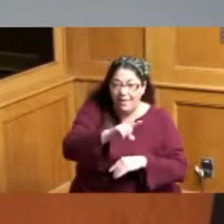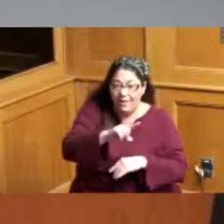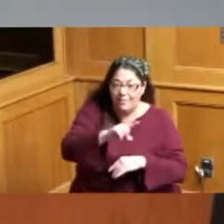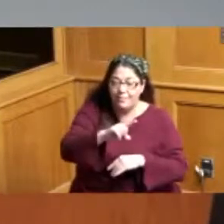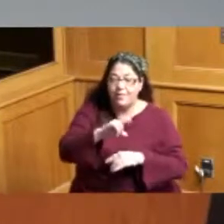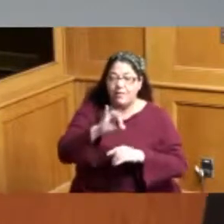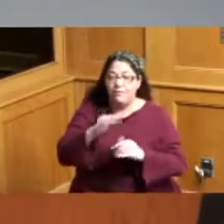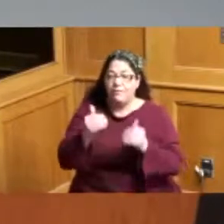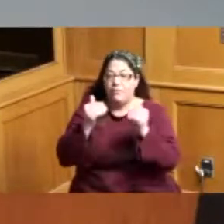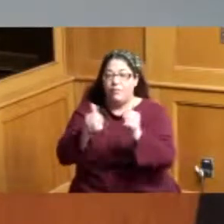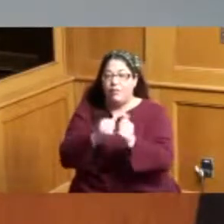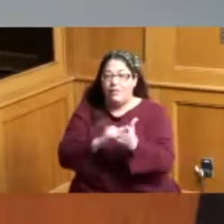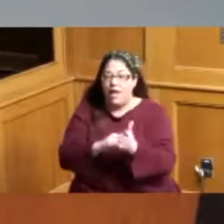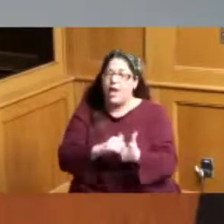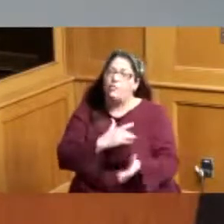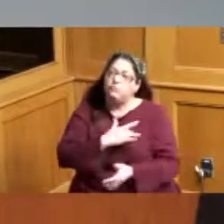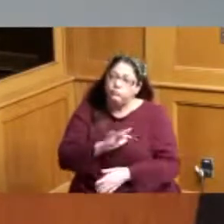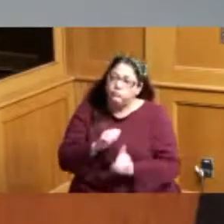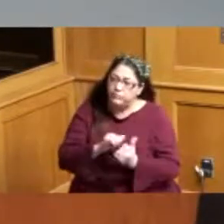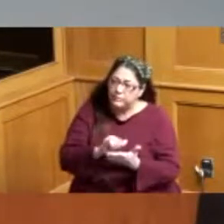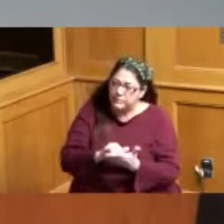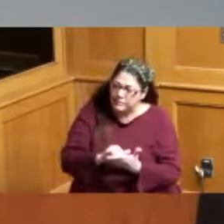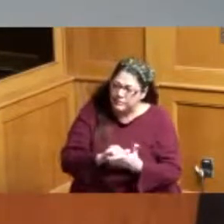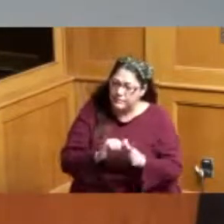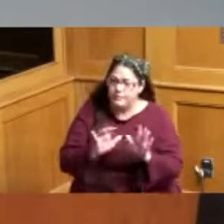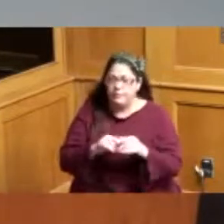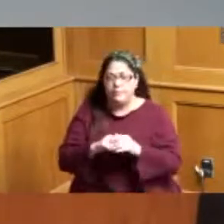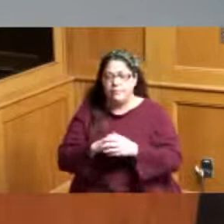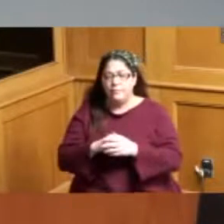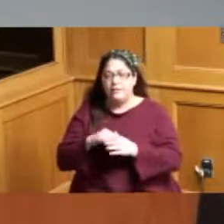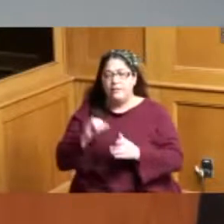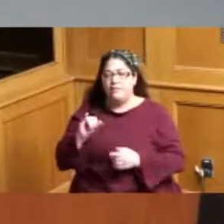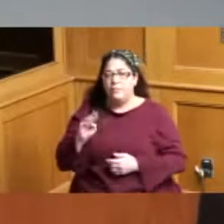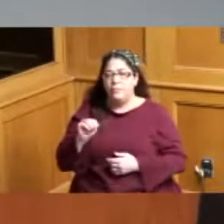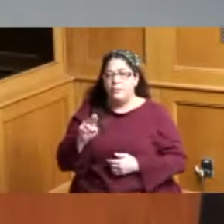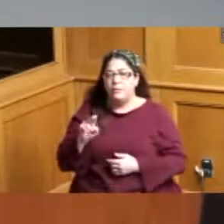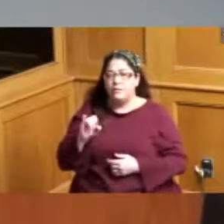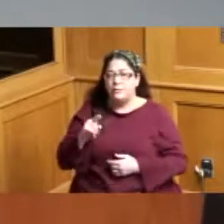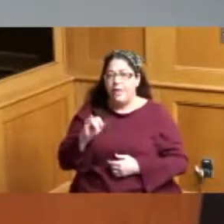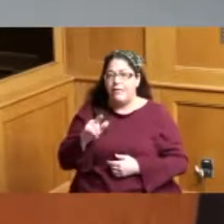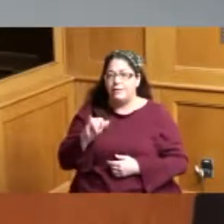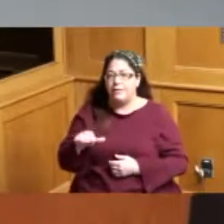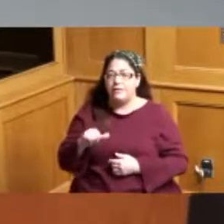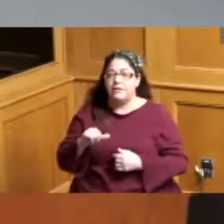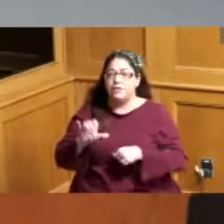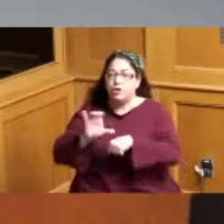I do want to be sensitive is it you know whether it's municipality or a non-profit or a church or a